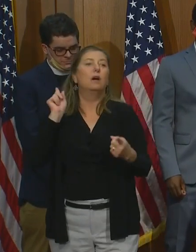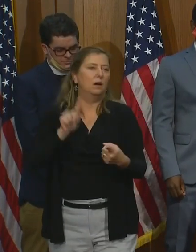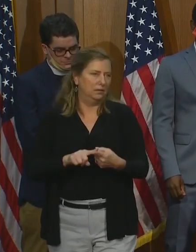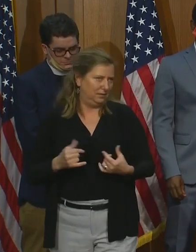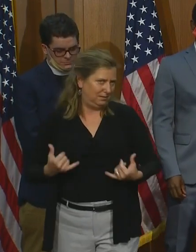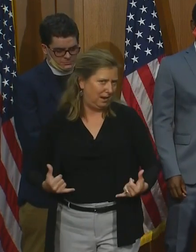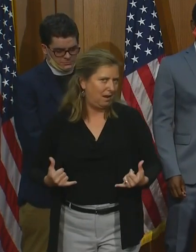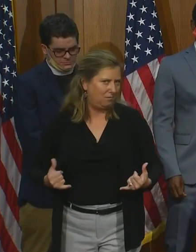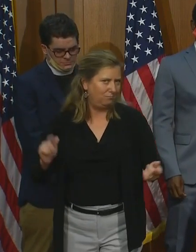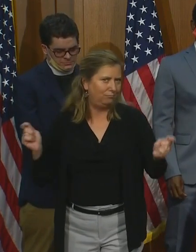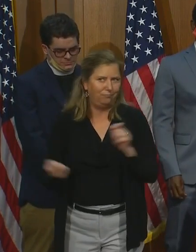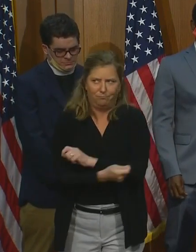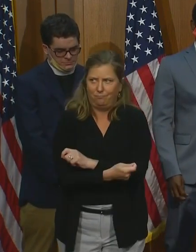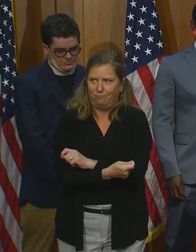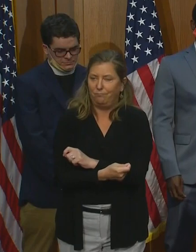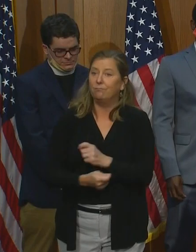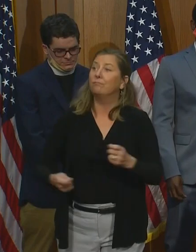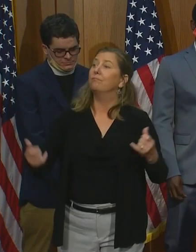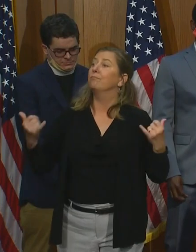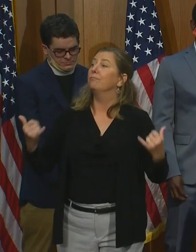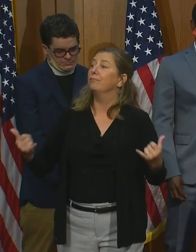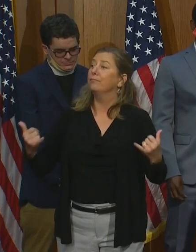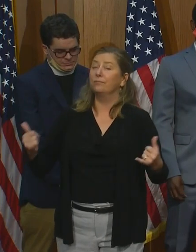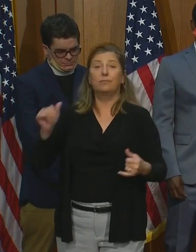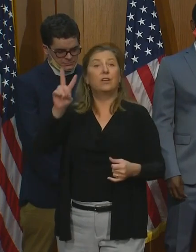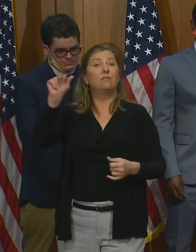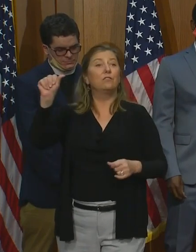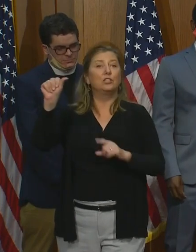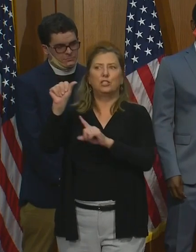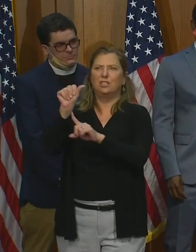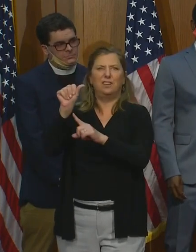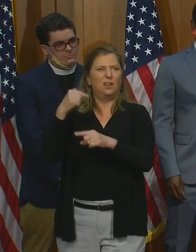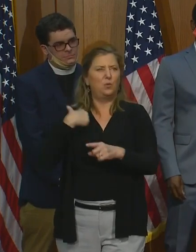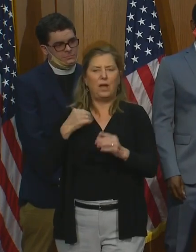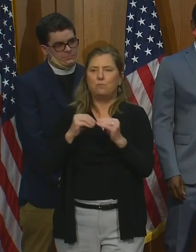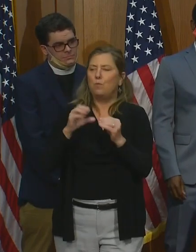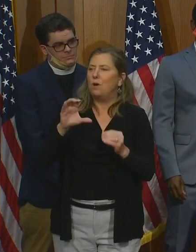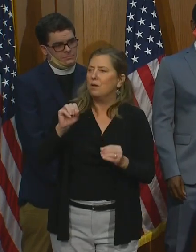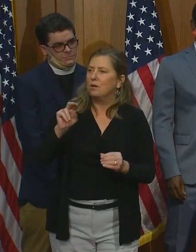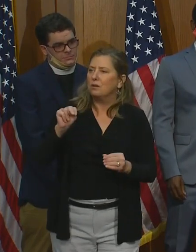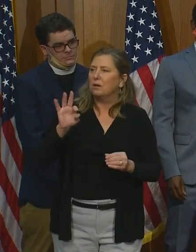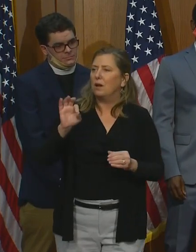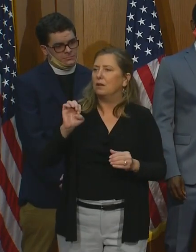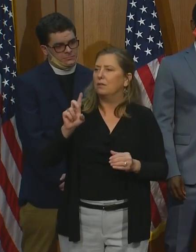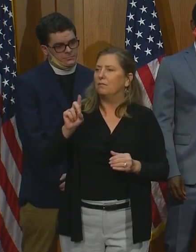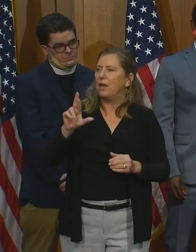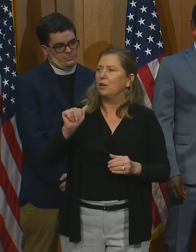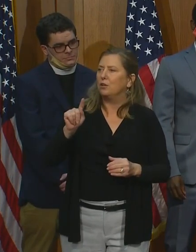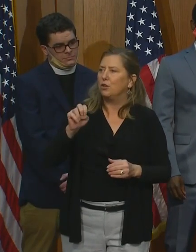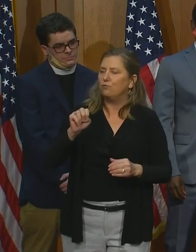SAMPLES. UNTIL NOW. TODAY